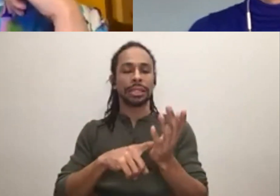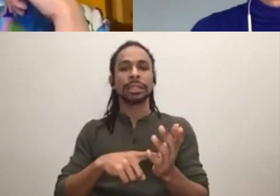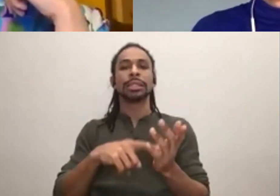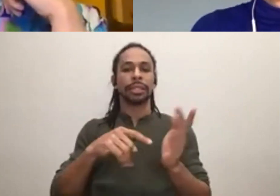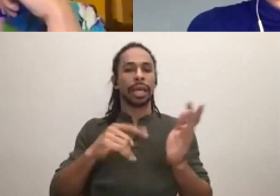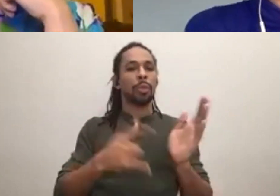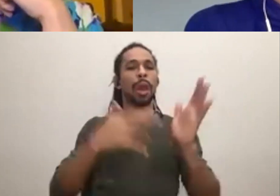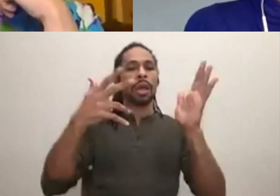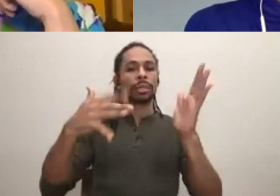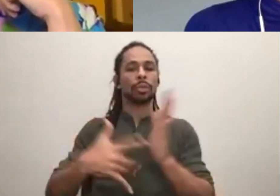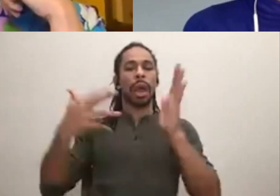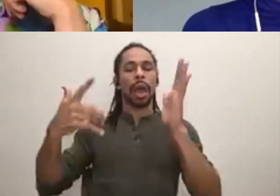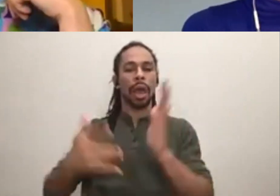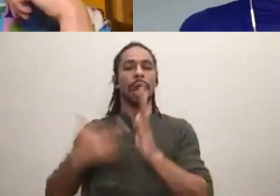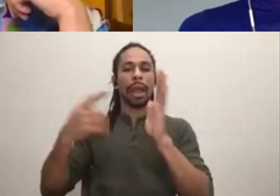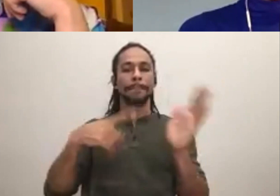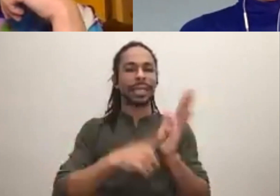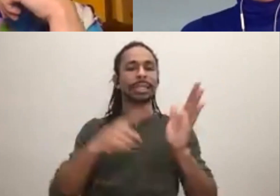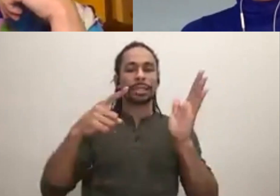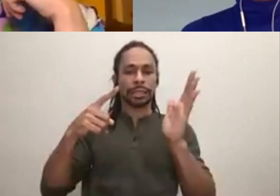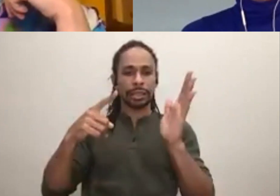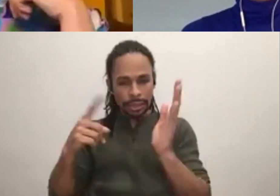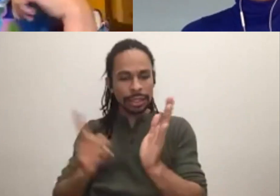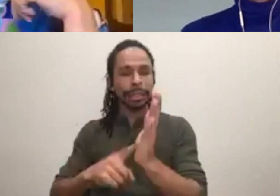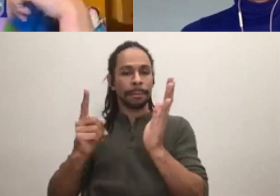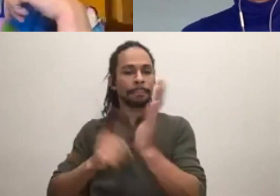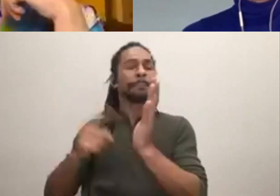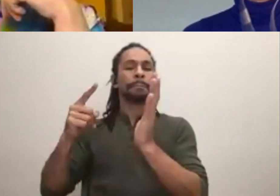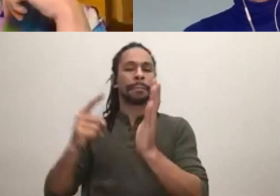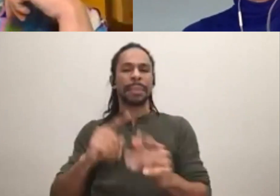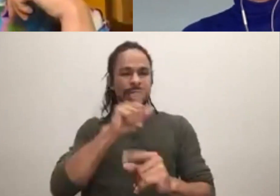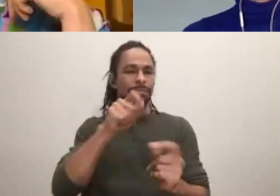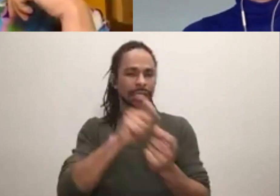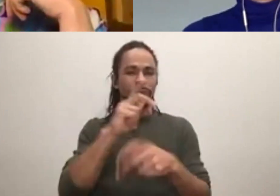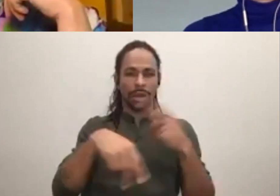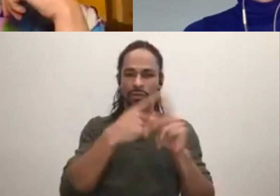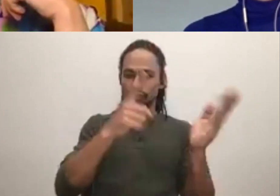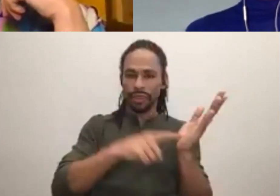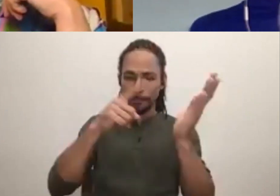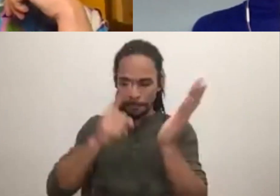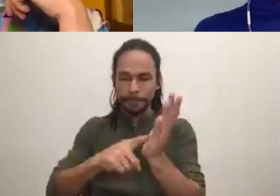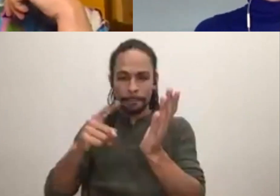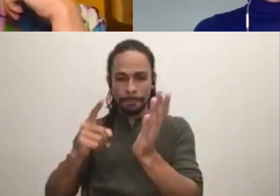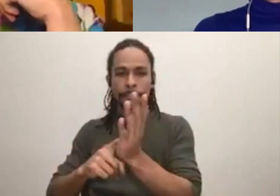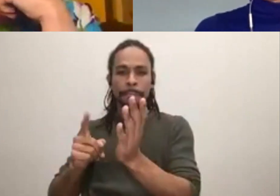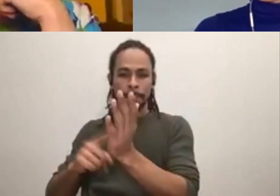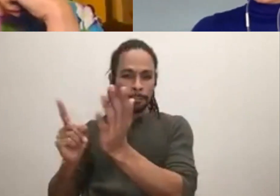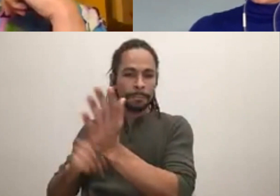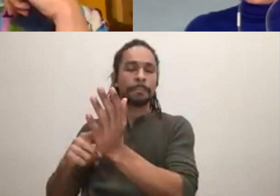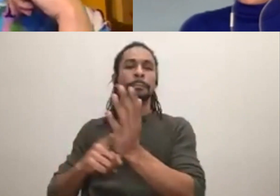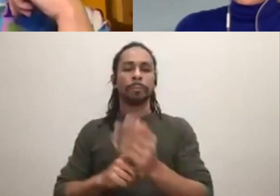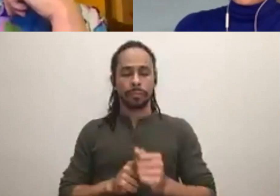here.]